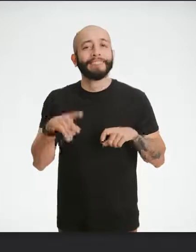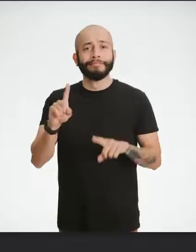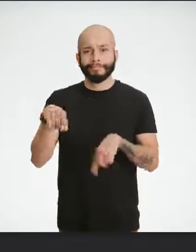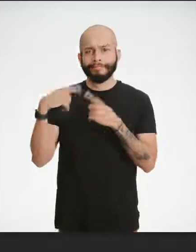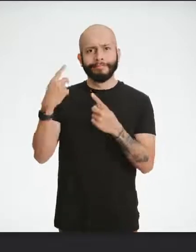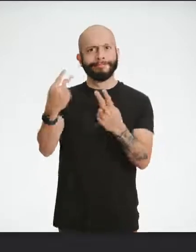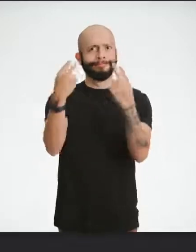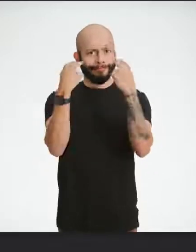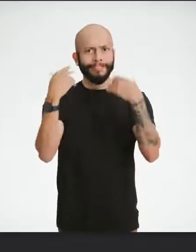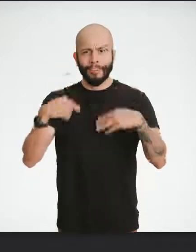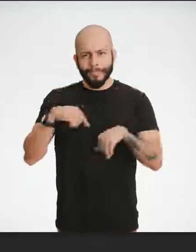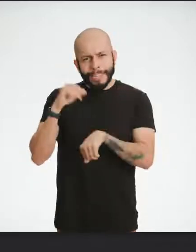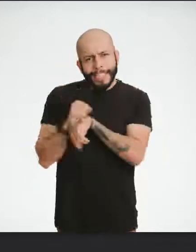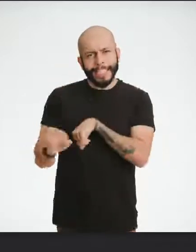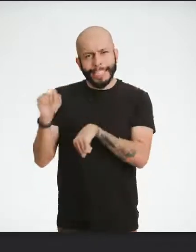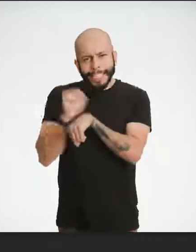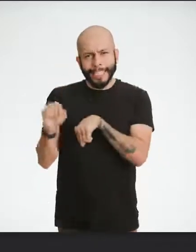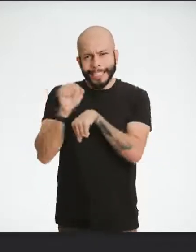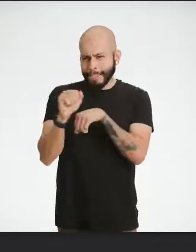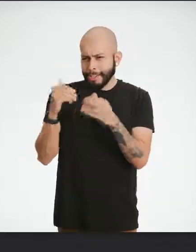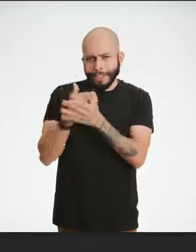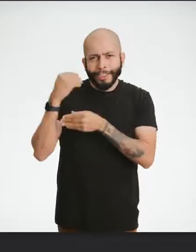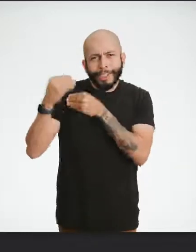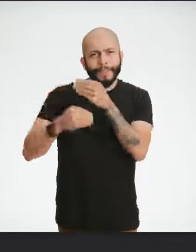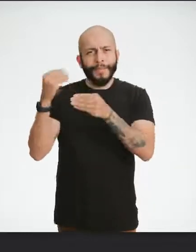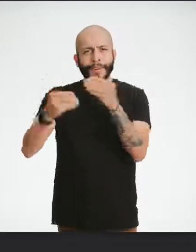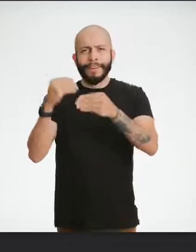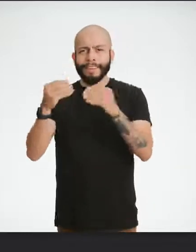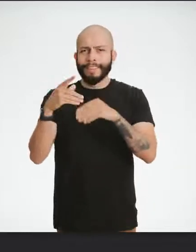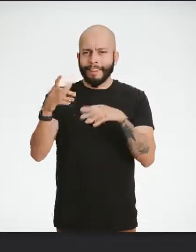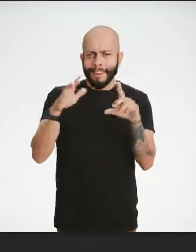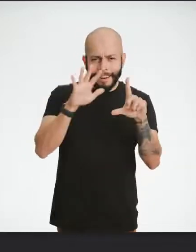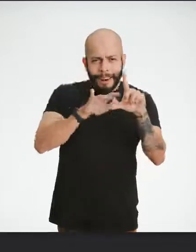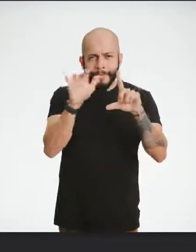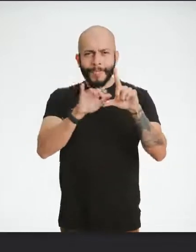For a while now, you've seen us hard at work defining the next generation of integrated